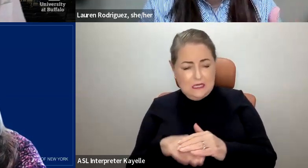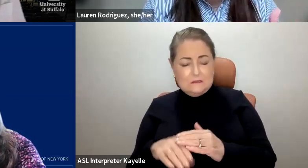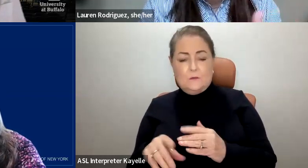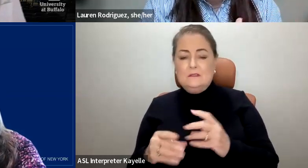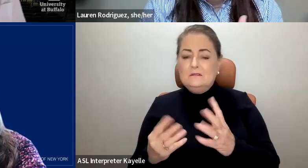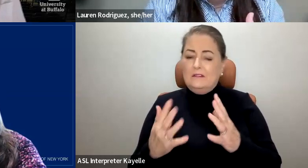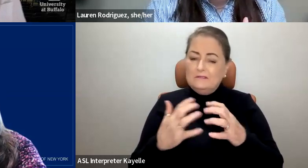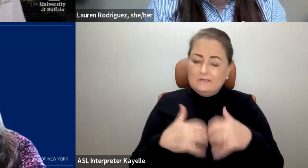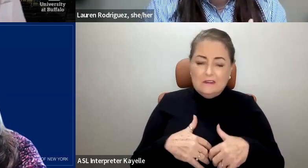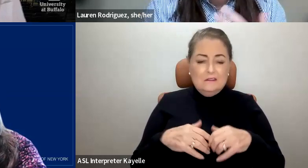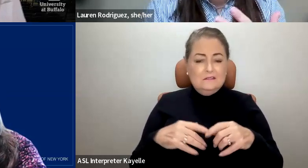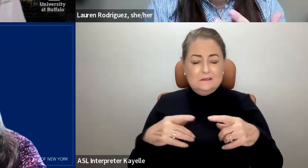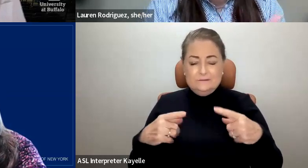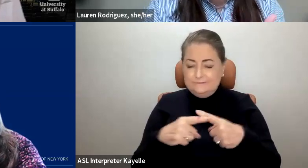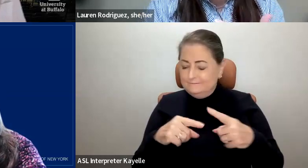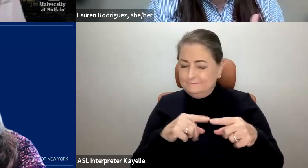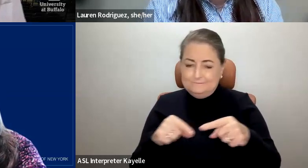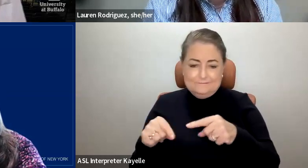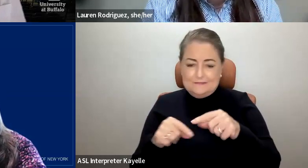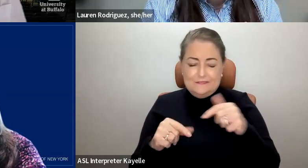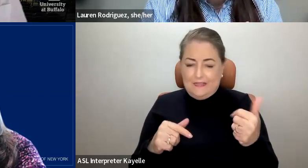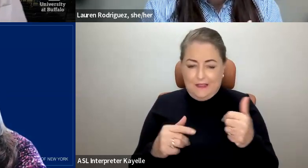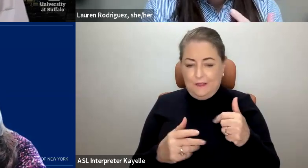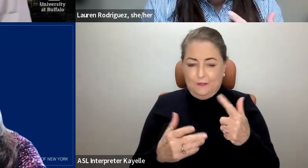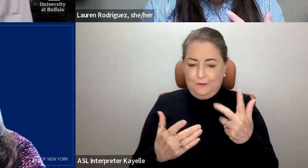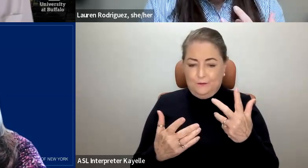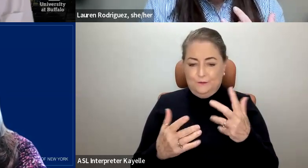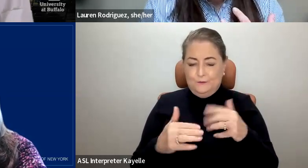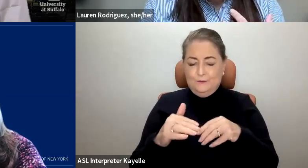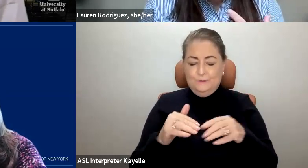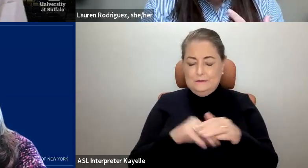inconsistent linking among other accessibility concerns. So in